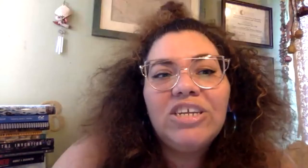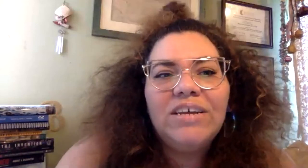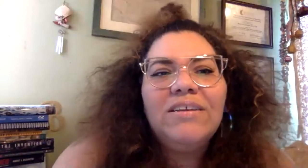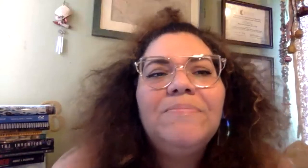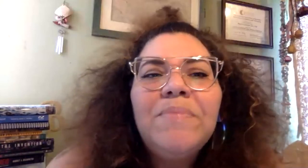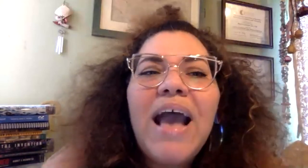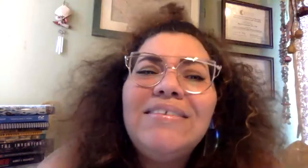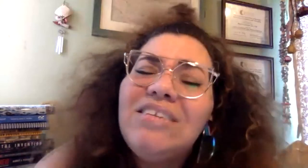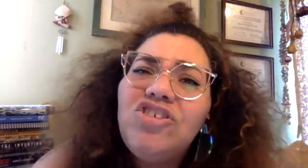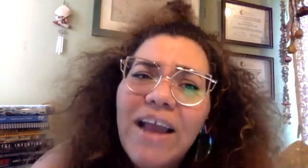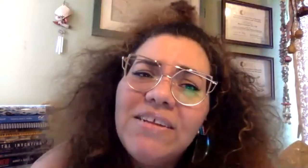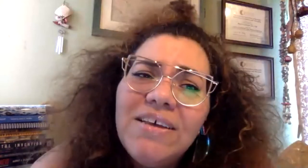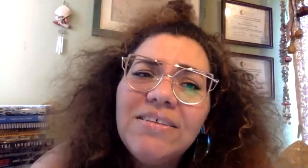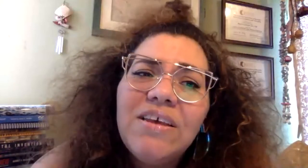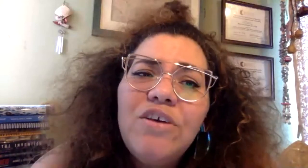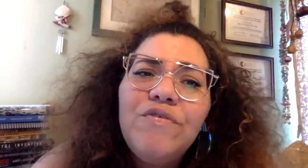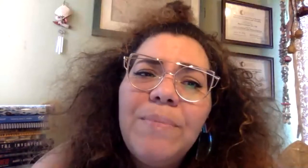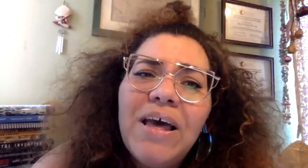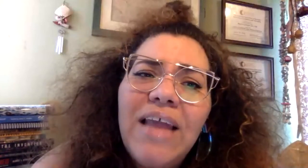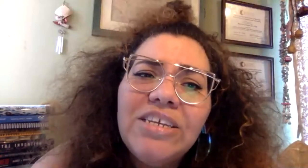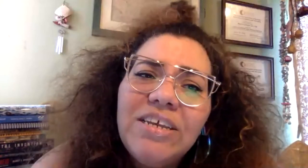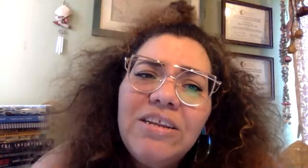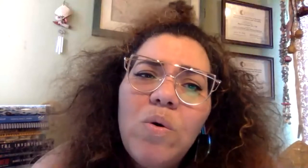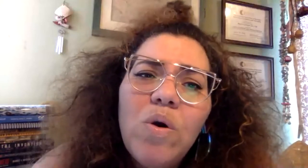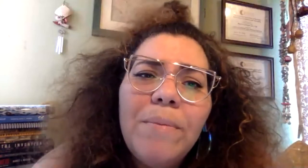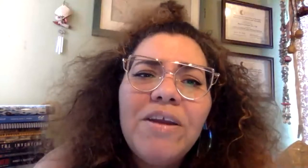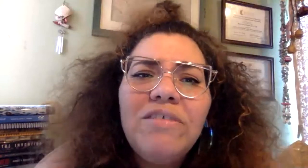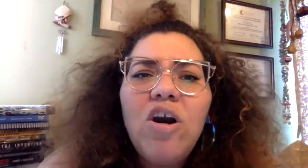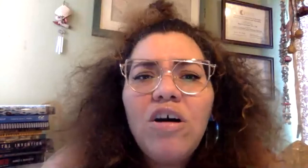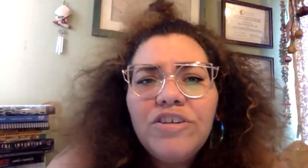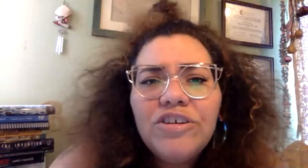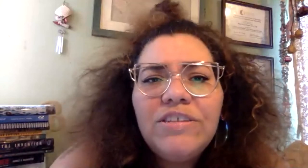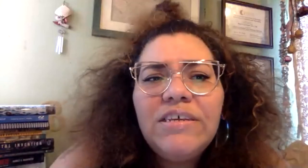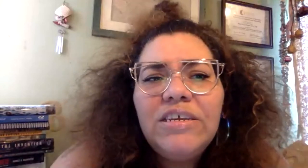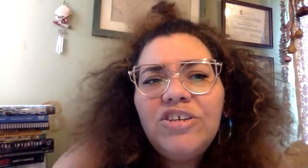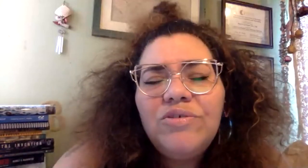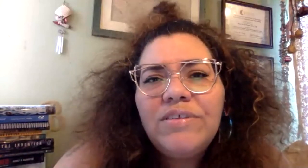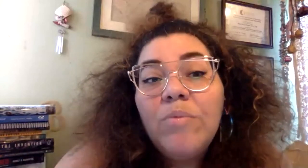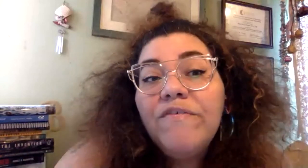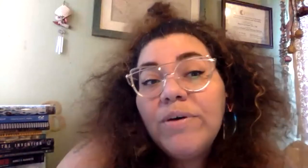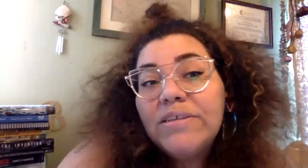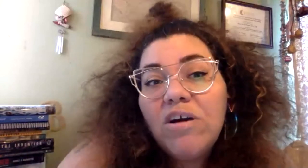Has it distracted us from the election or merely altered the issues that we’re focusing on?